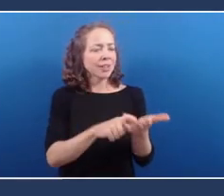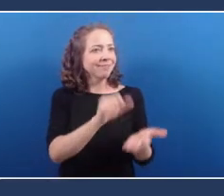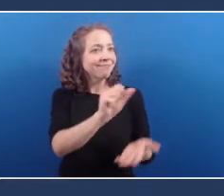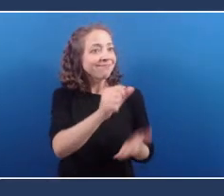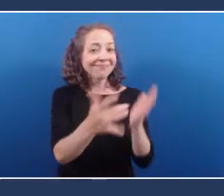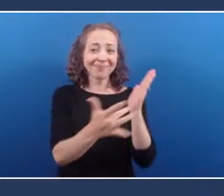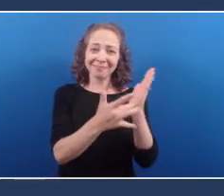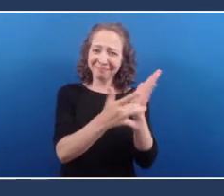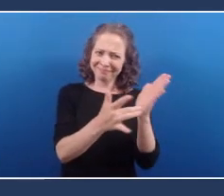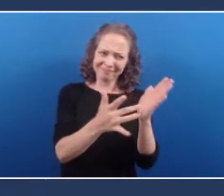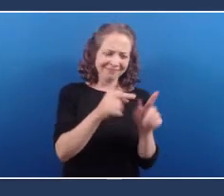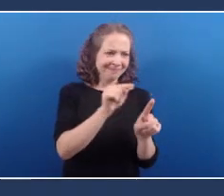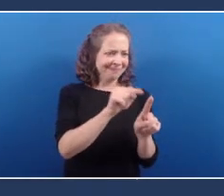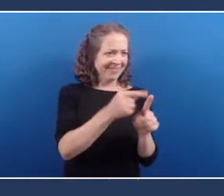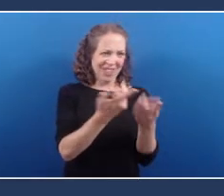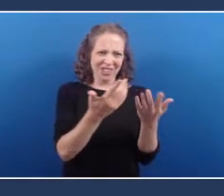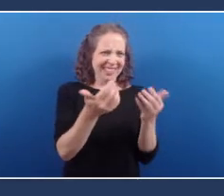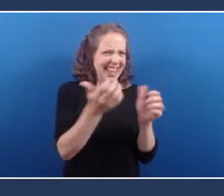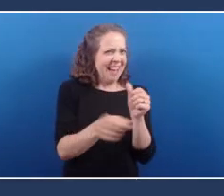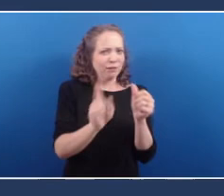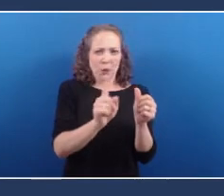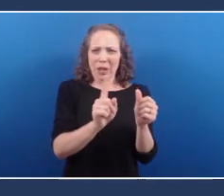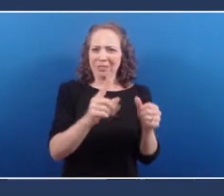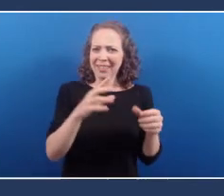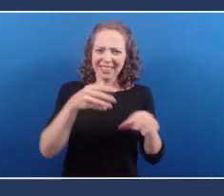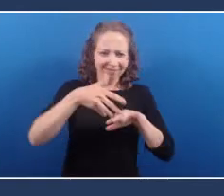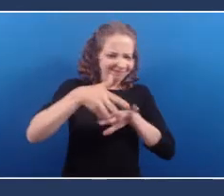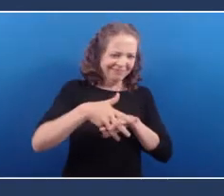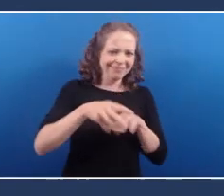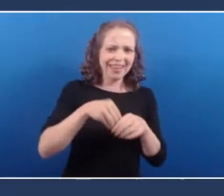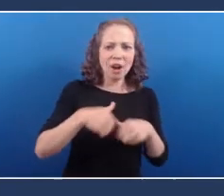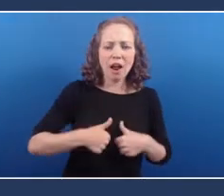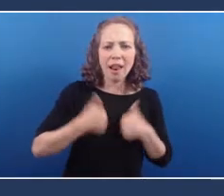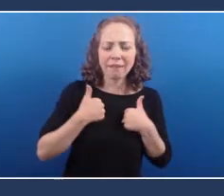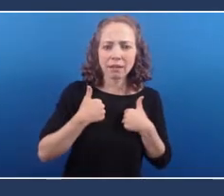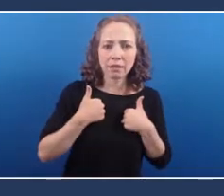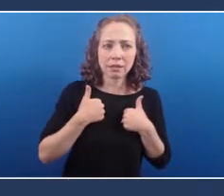has this ever-presence in our lives, both personal and professional.